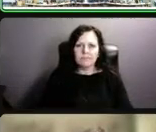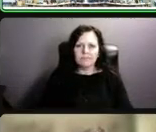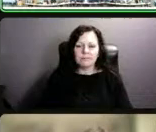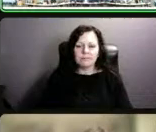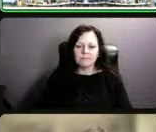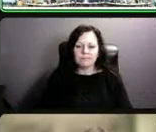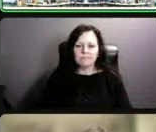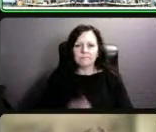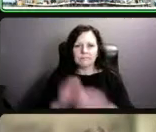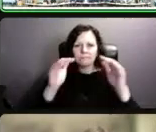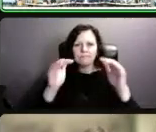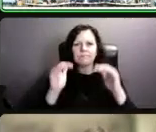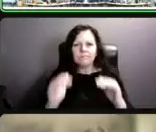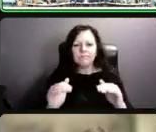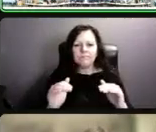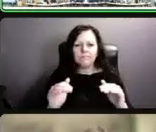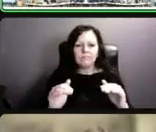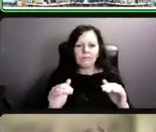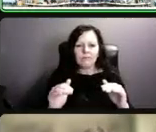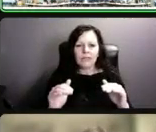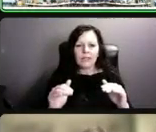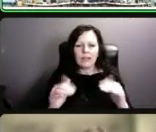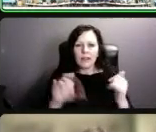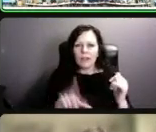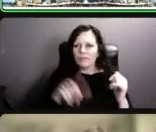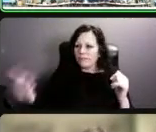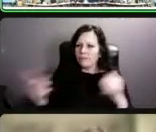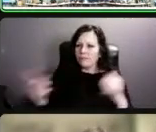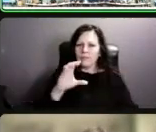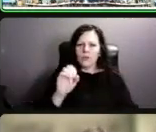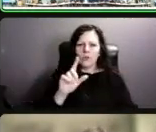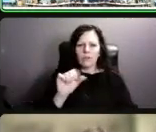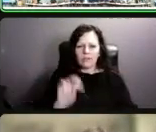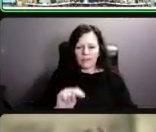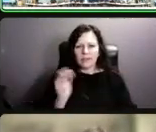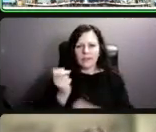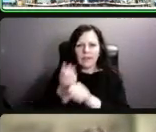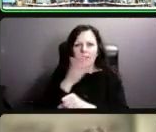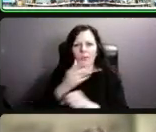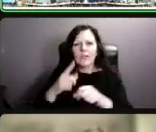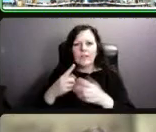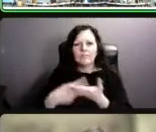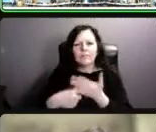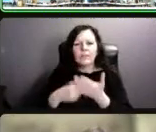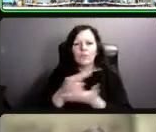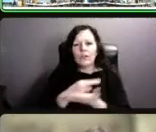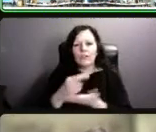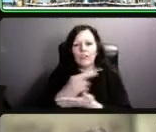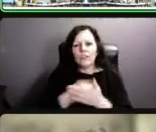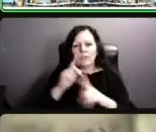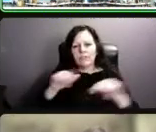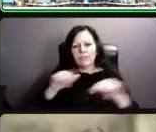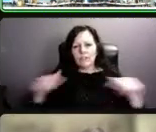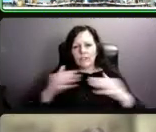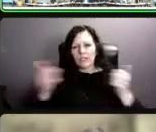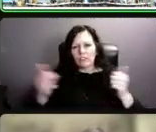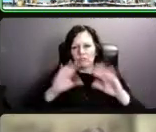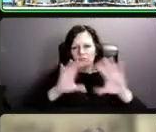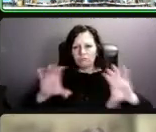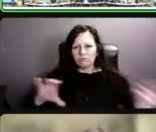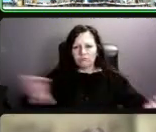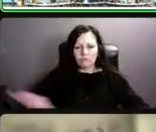PRODUCT SUBJECT?